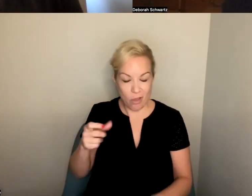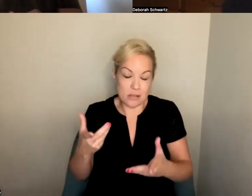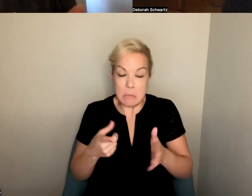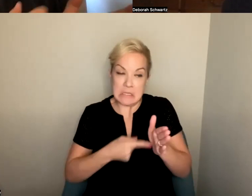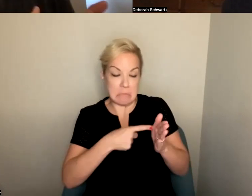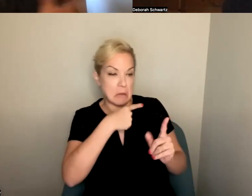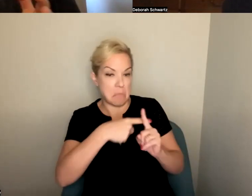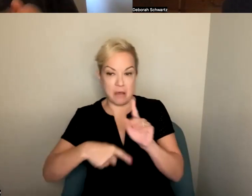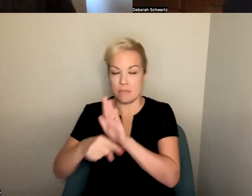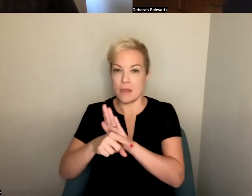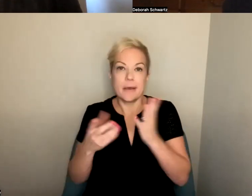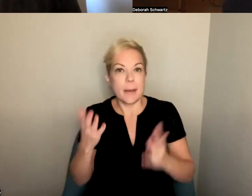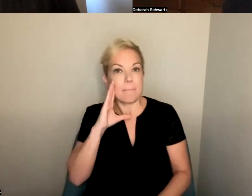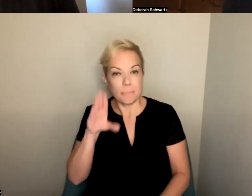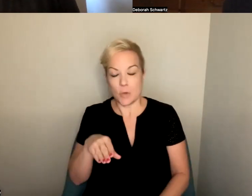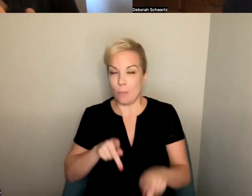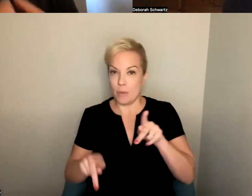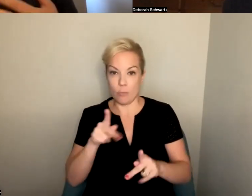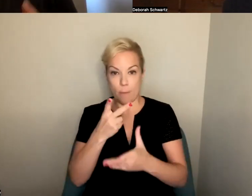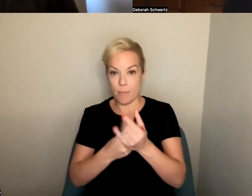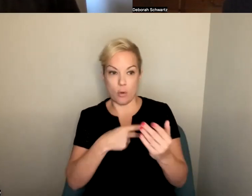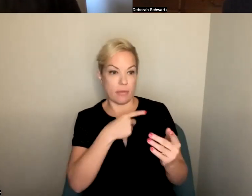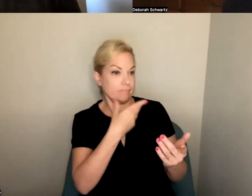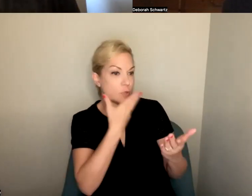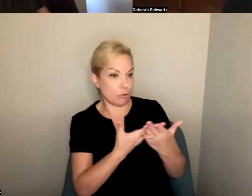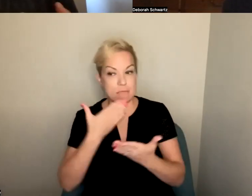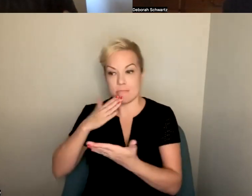bad because humans are both good and bad, you know, so we have to really think about that but